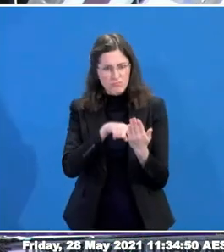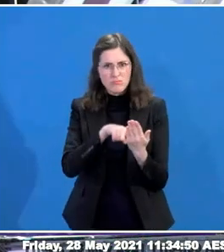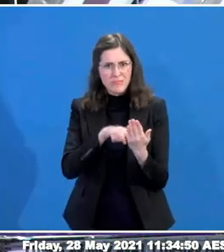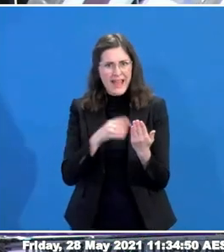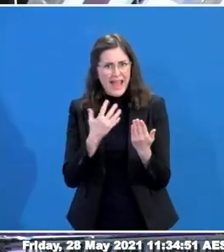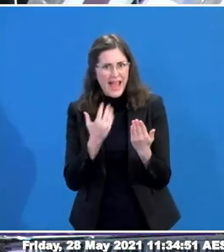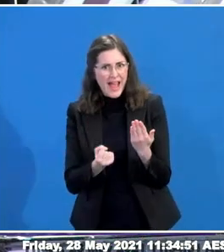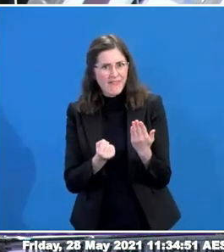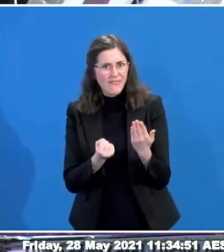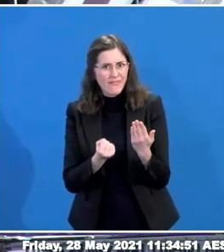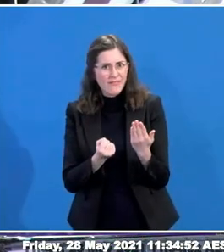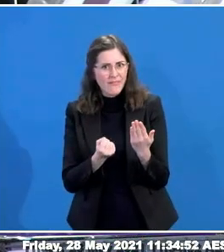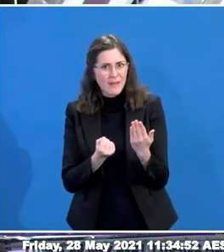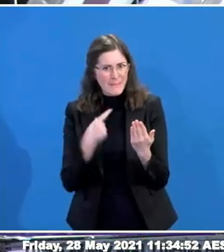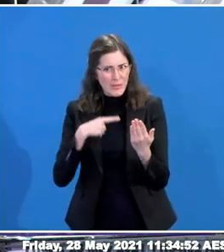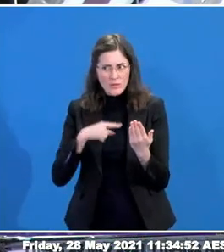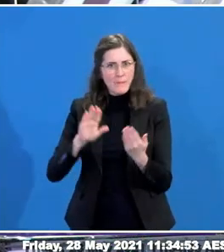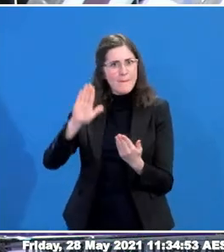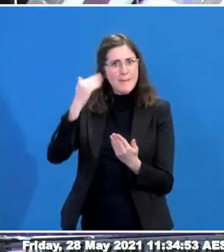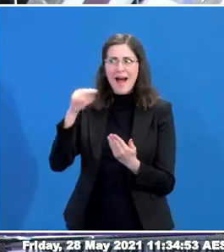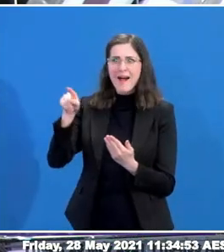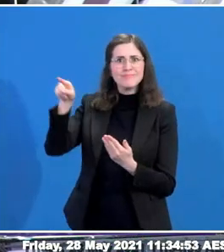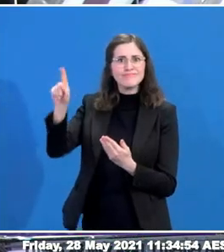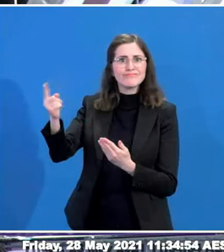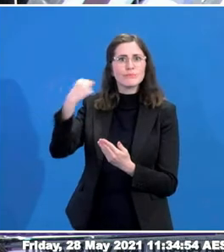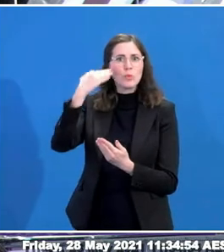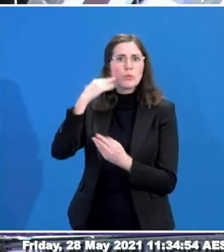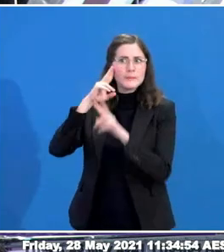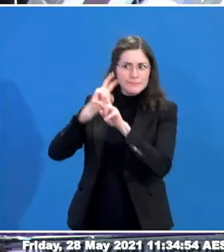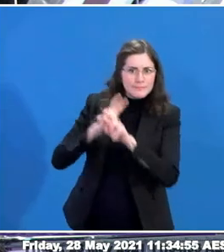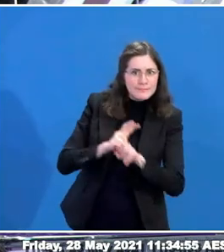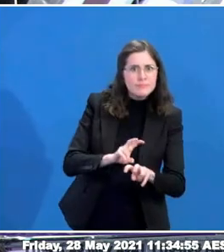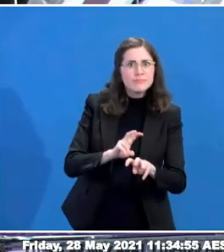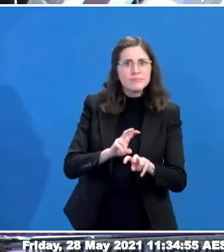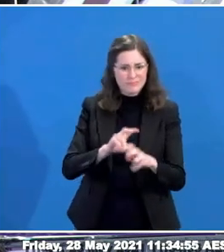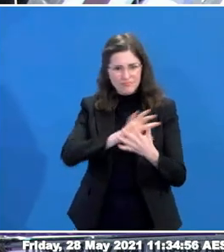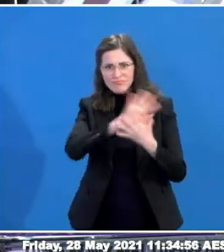been the subject of Piaud report and the notifications of late June 2019 had